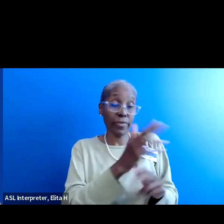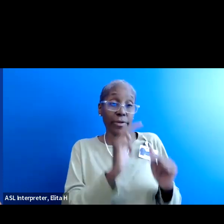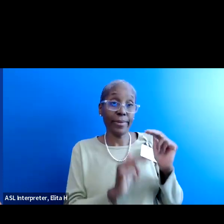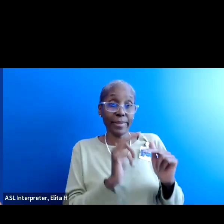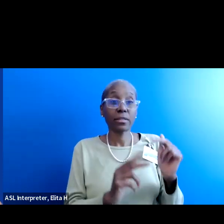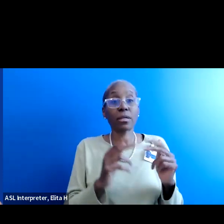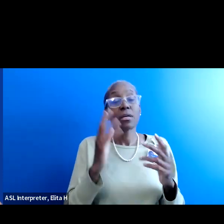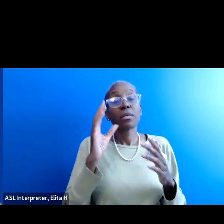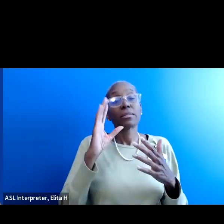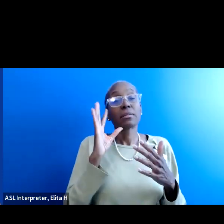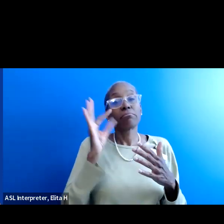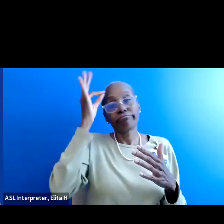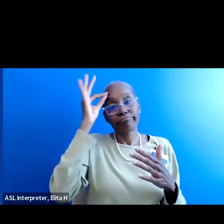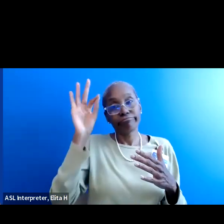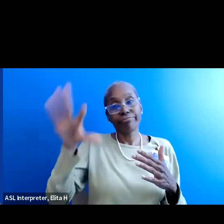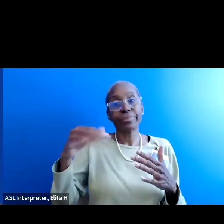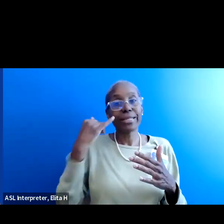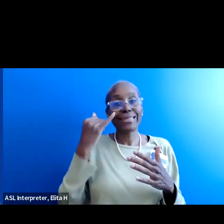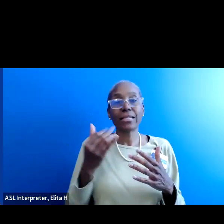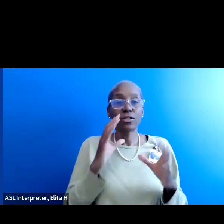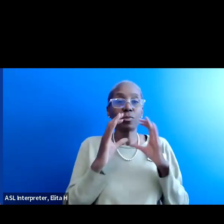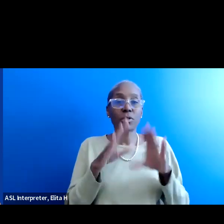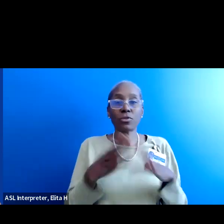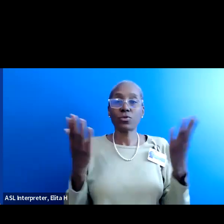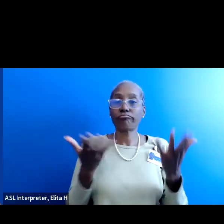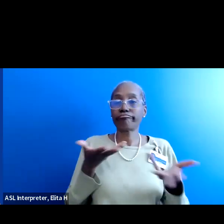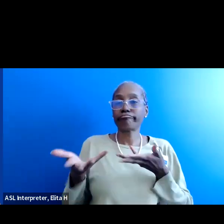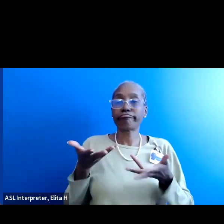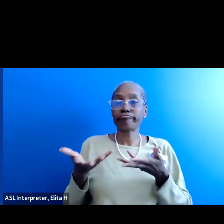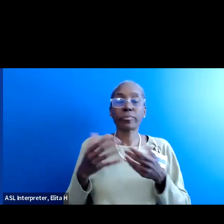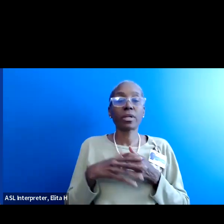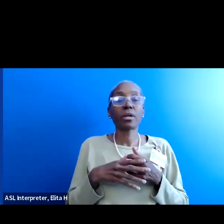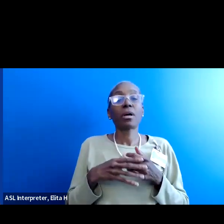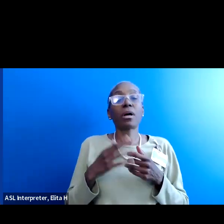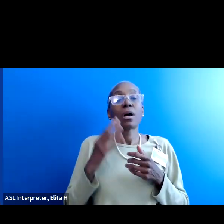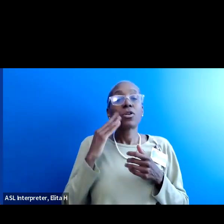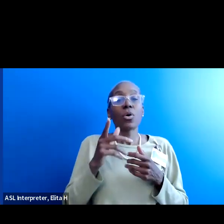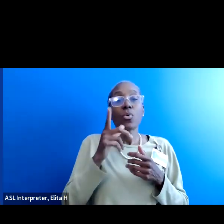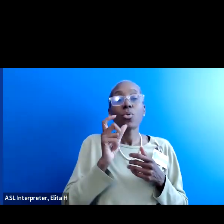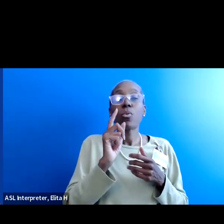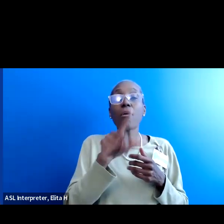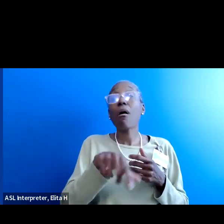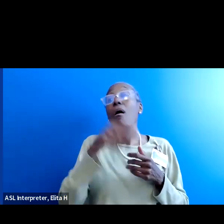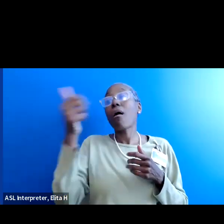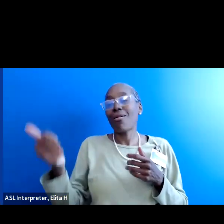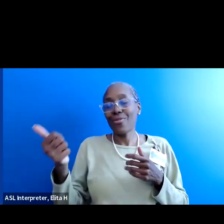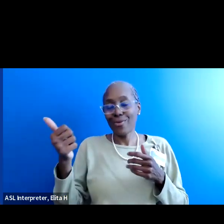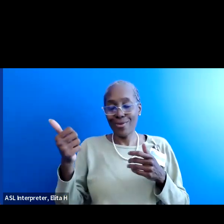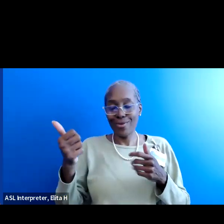So here's some tips to help keep the lines of communication open. Get to know other residents, especially those without family or visitors.